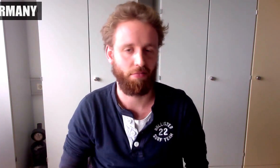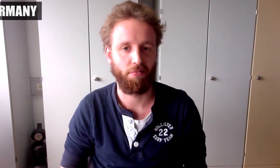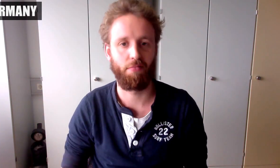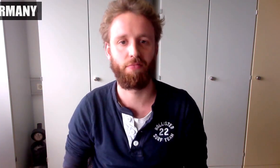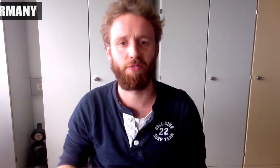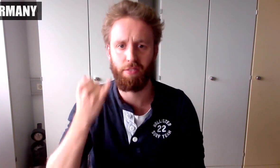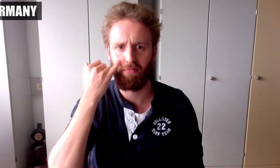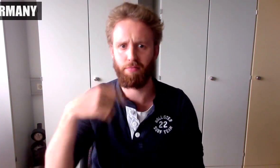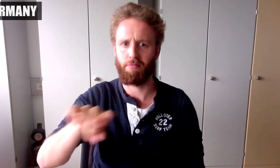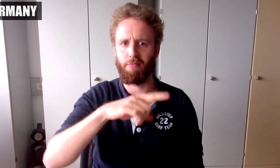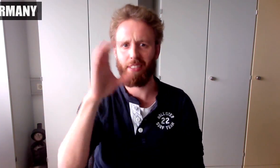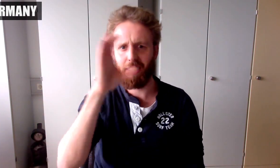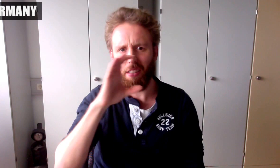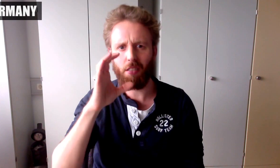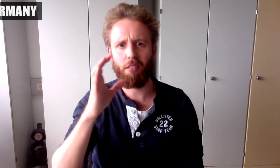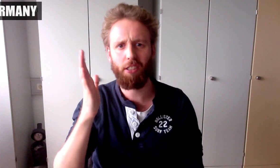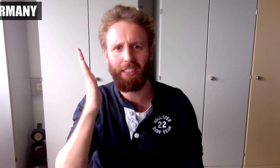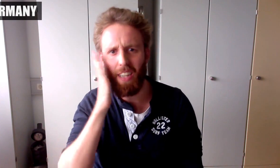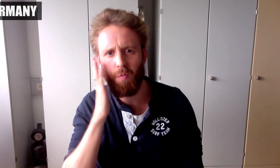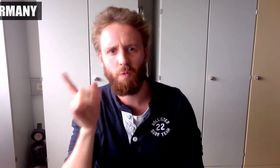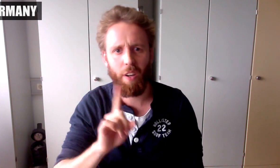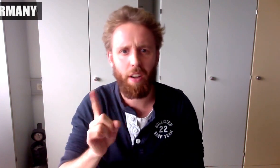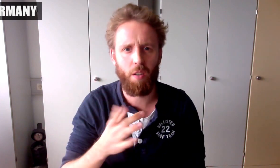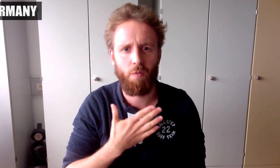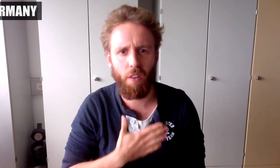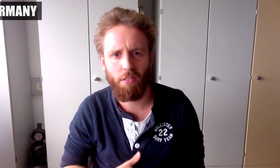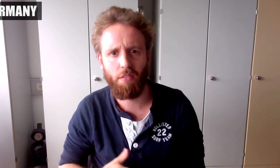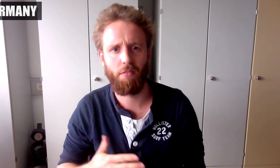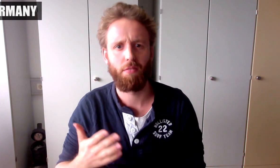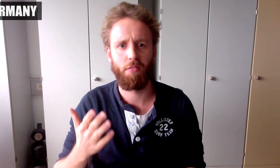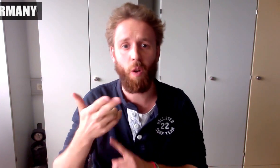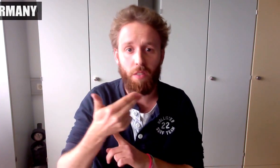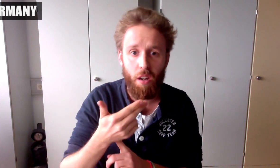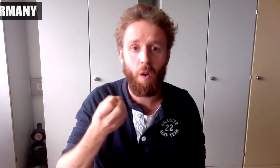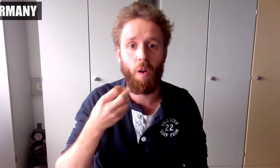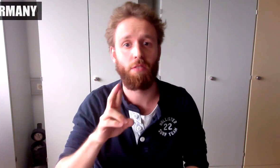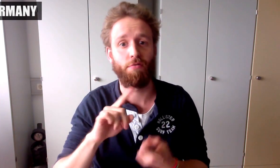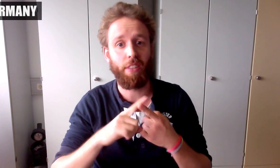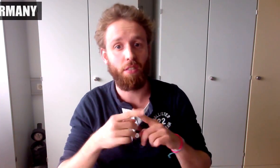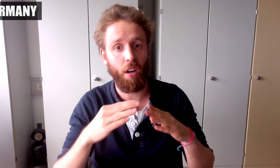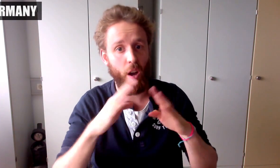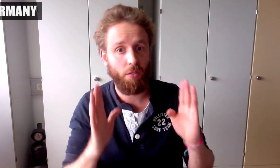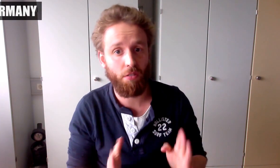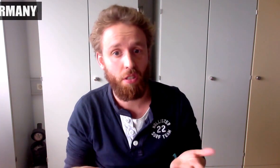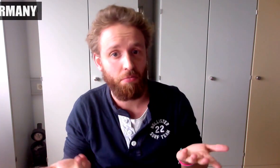If you're looking for a place to stay, either at a hotel or a friends house.